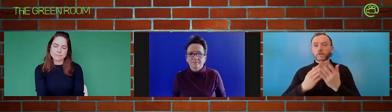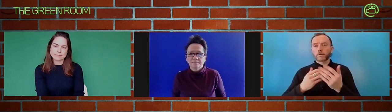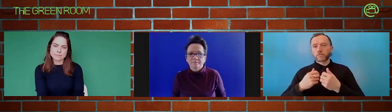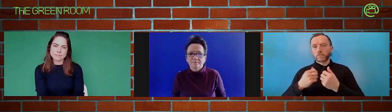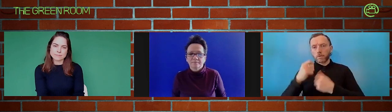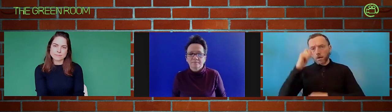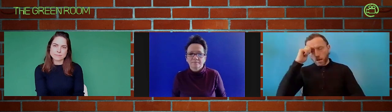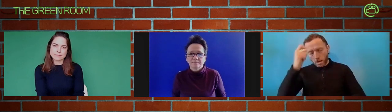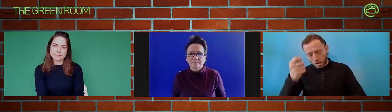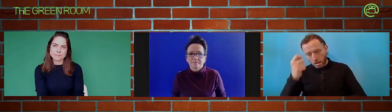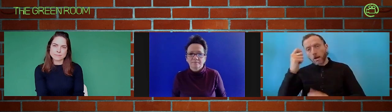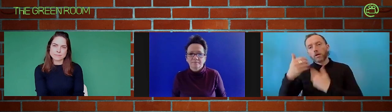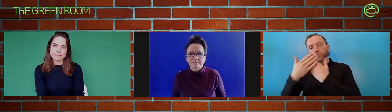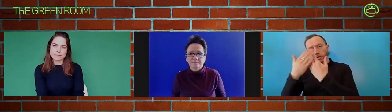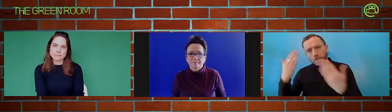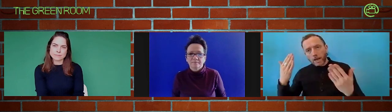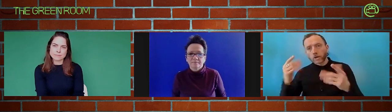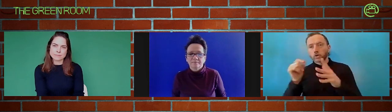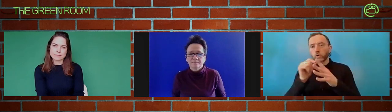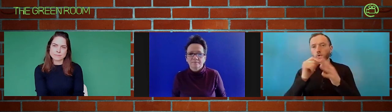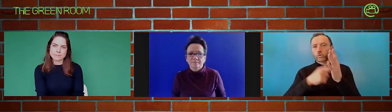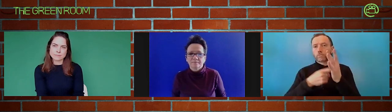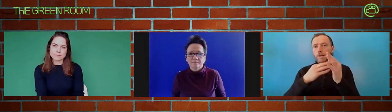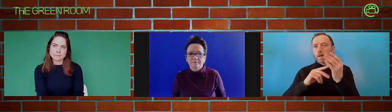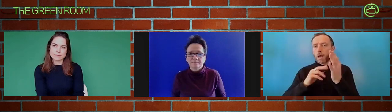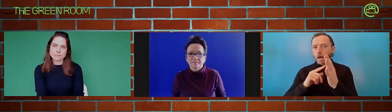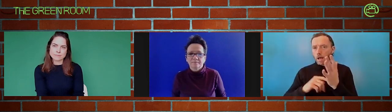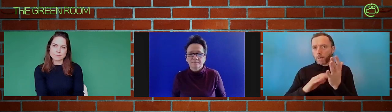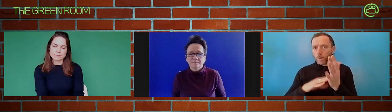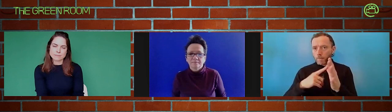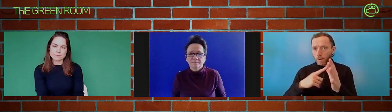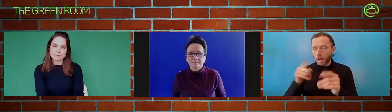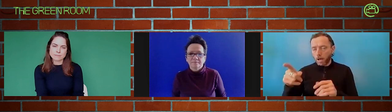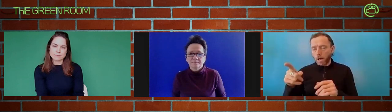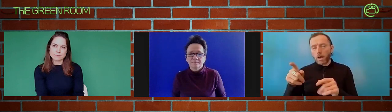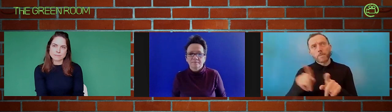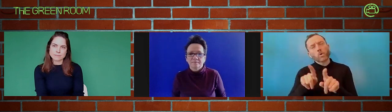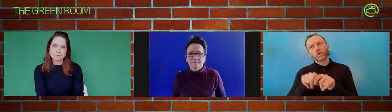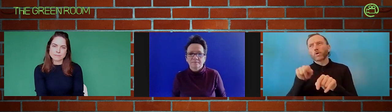I also think it's really indicative of movements now. You know